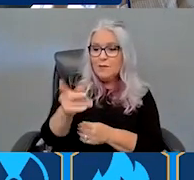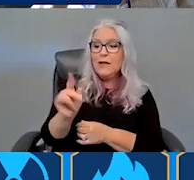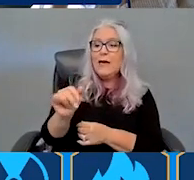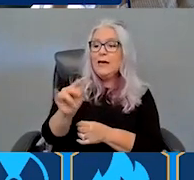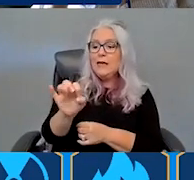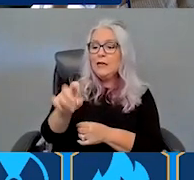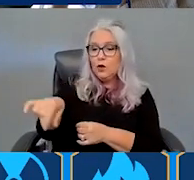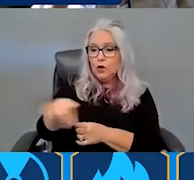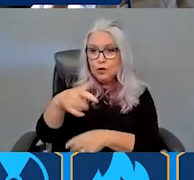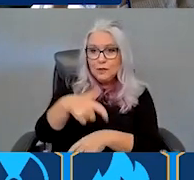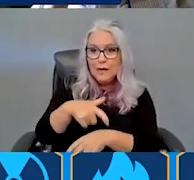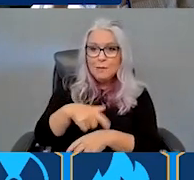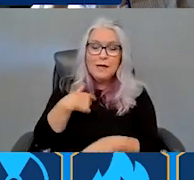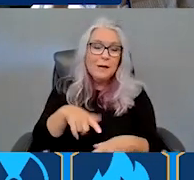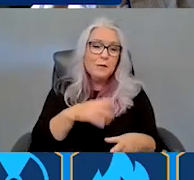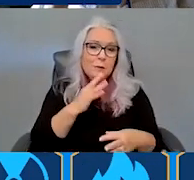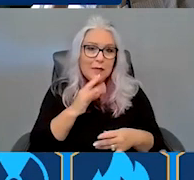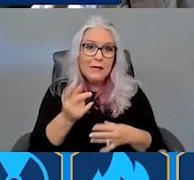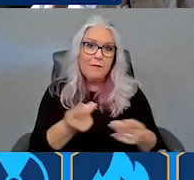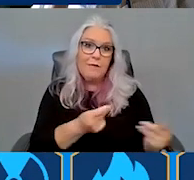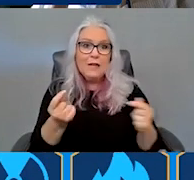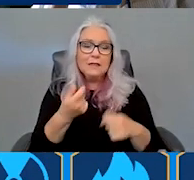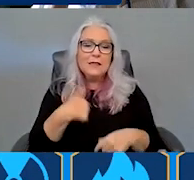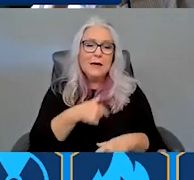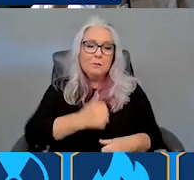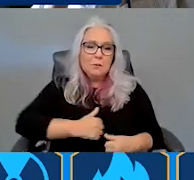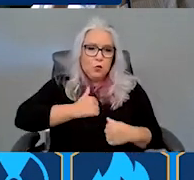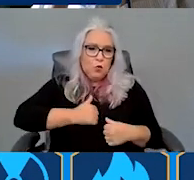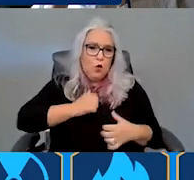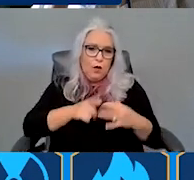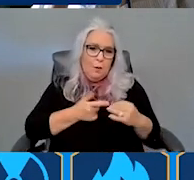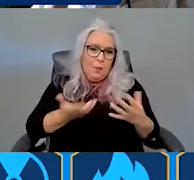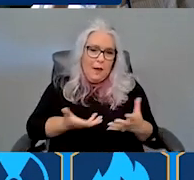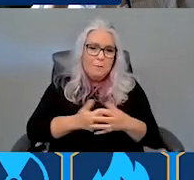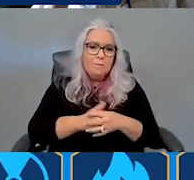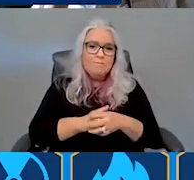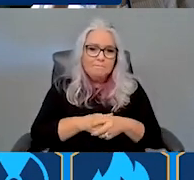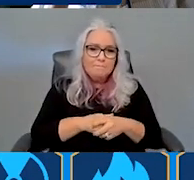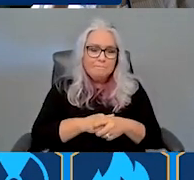going a little quickly. I apologize if it's too quickly. But all these slides are